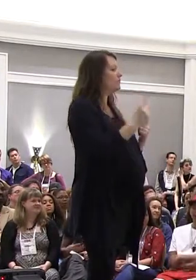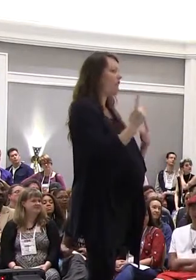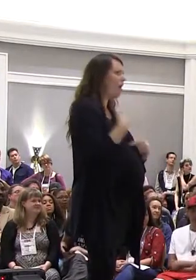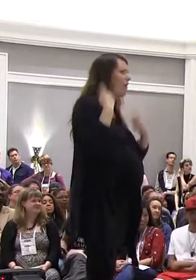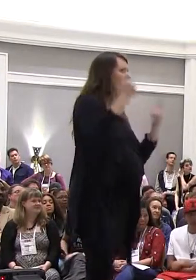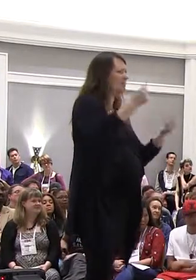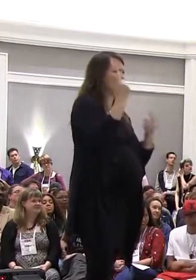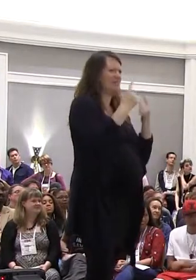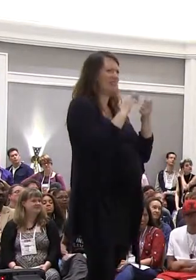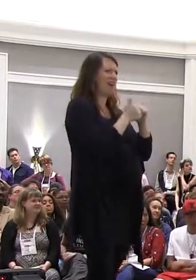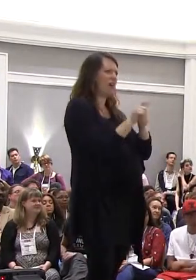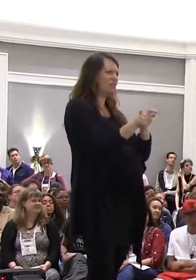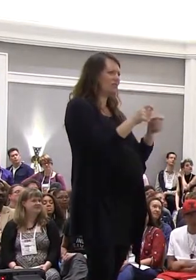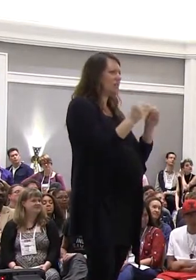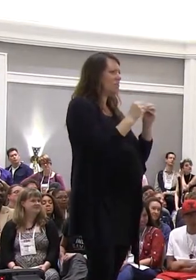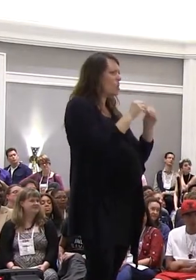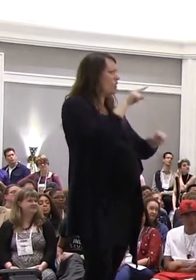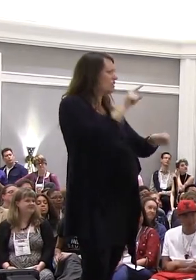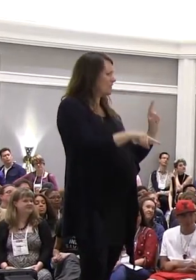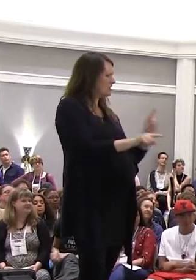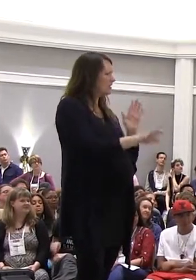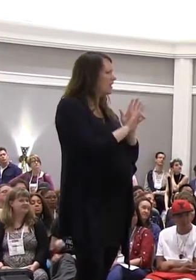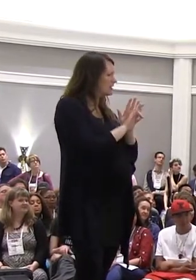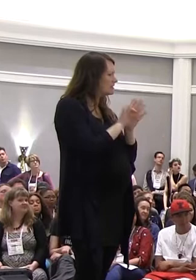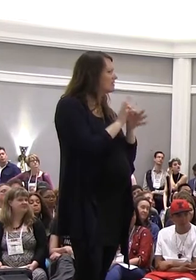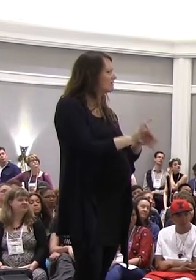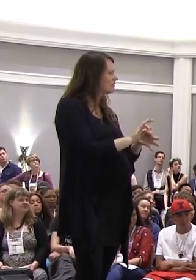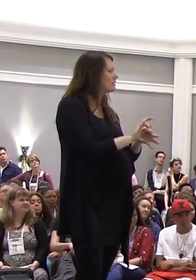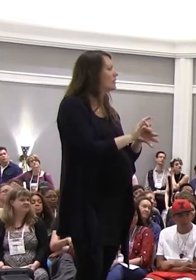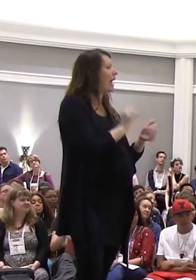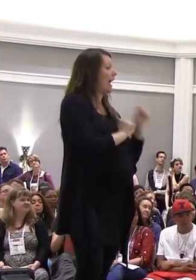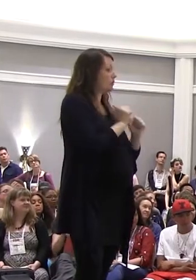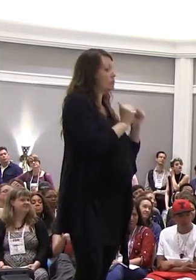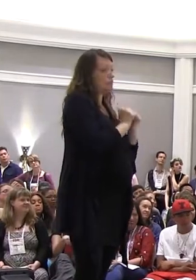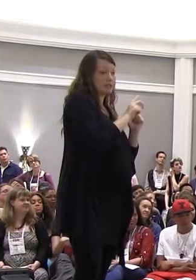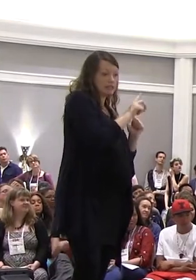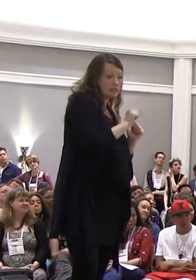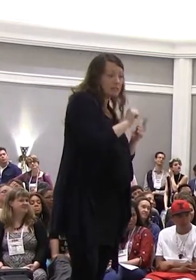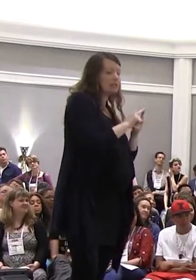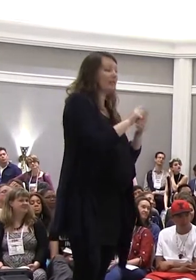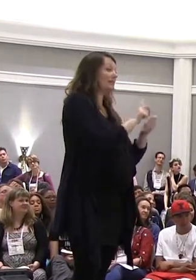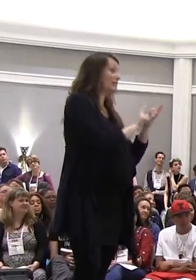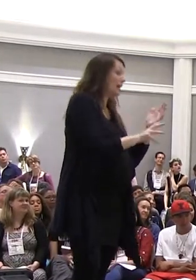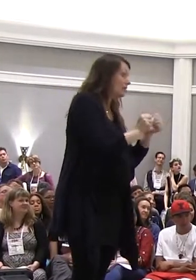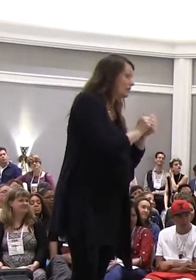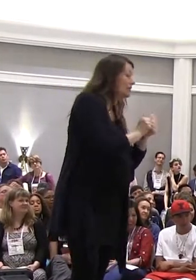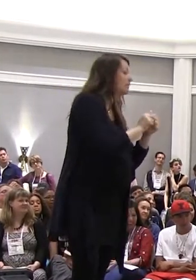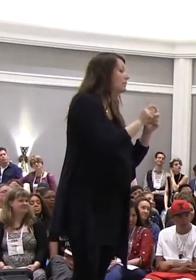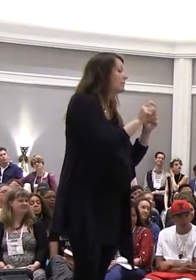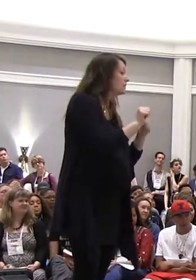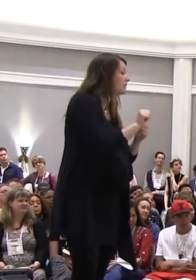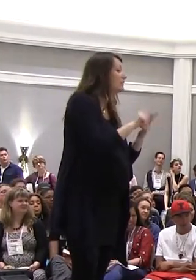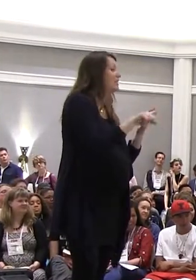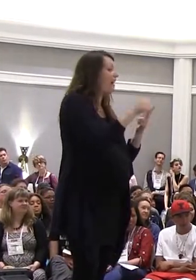how you can get more diverse casting happening in terms of actors with disability, designers with disabilities other artists with disabilities,